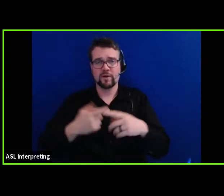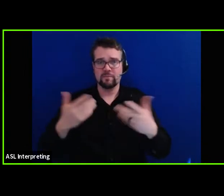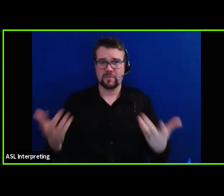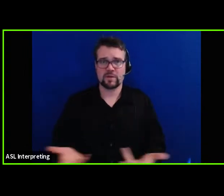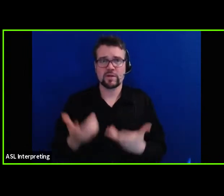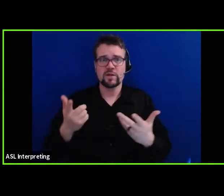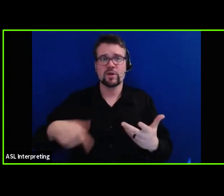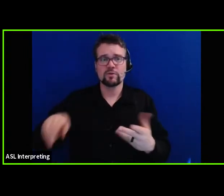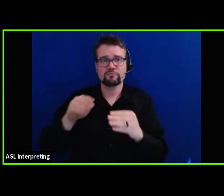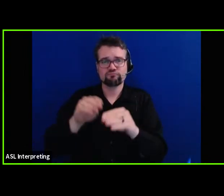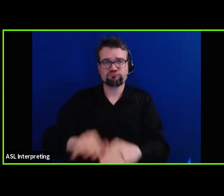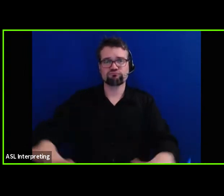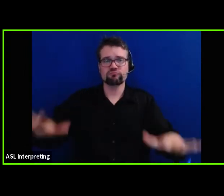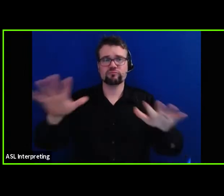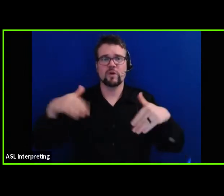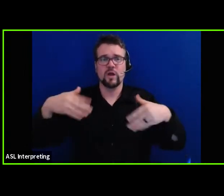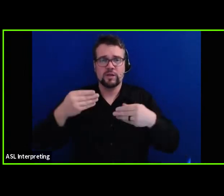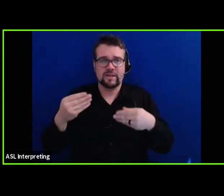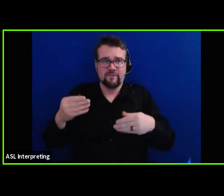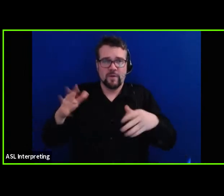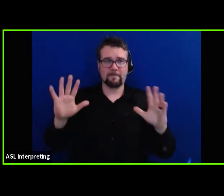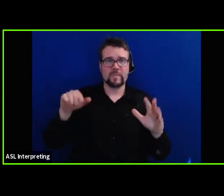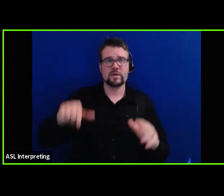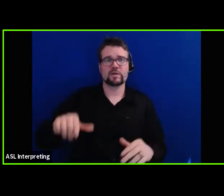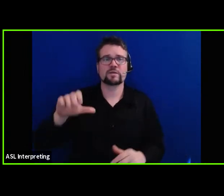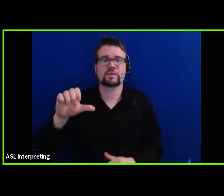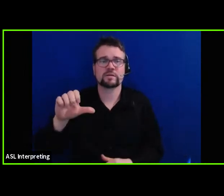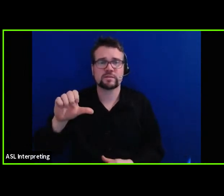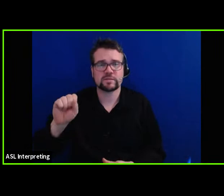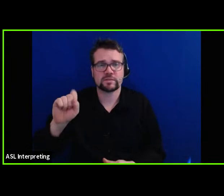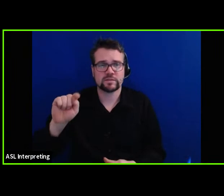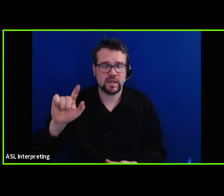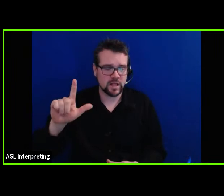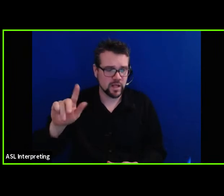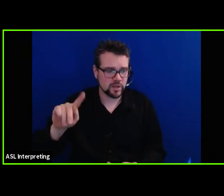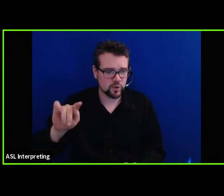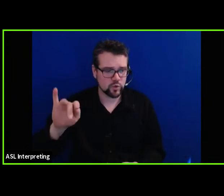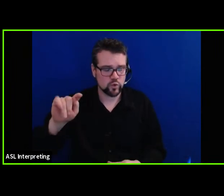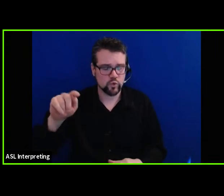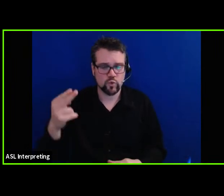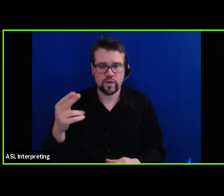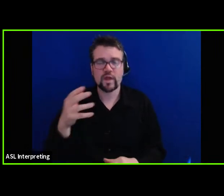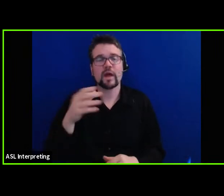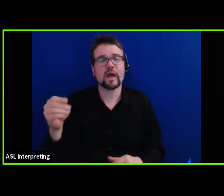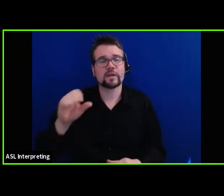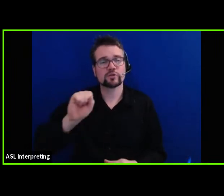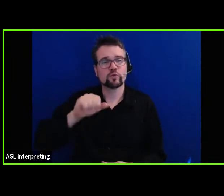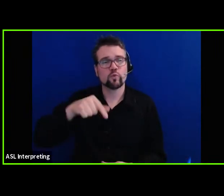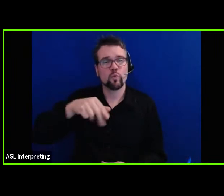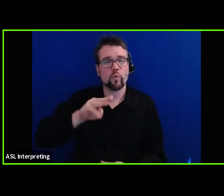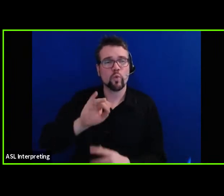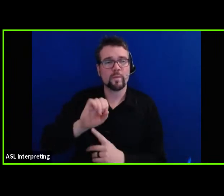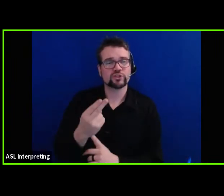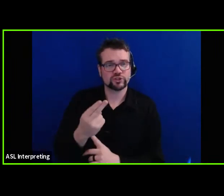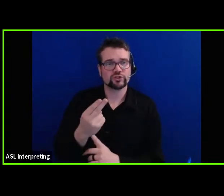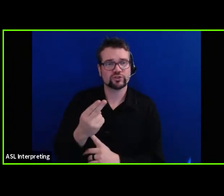SQUAMISH NATION AND THE TSLEIL-WAUTUTH PEOPLE. AS MANY OF YOU ALREADY KNOW, THE RICK HANSEN FOUNDATION WAS